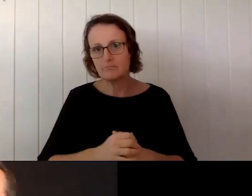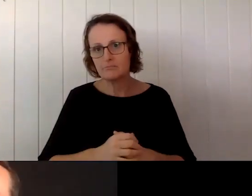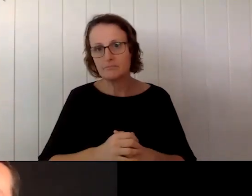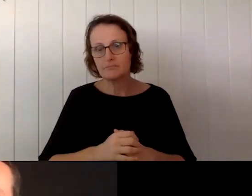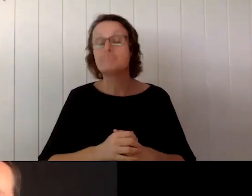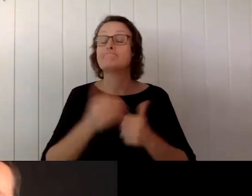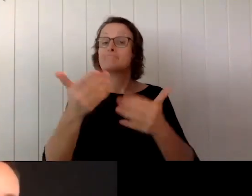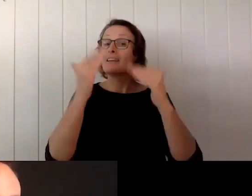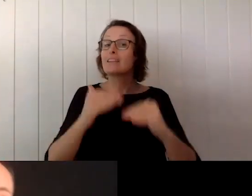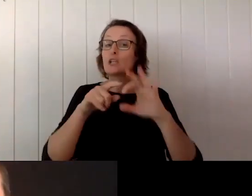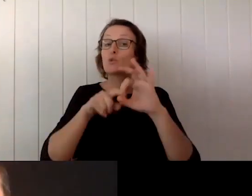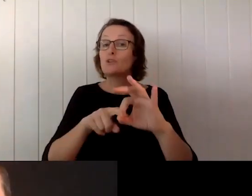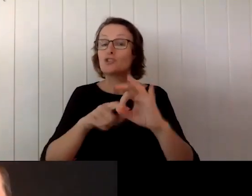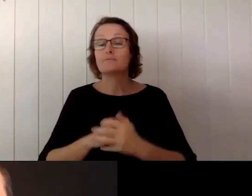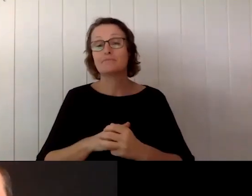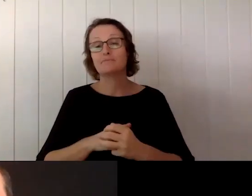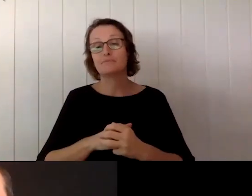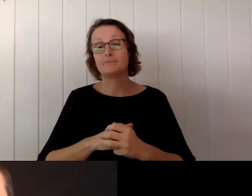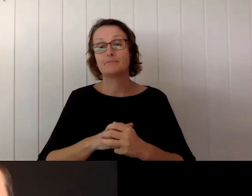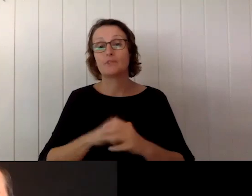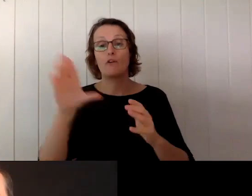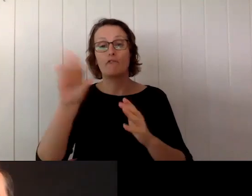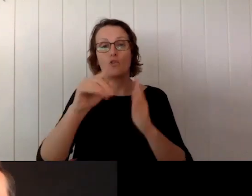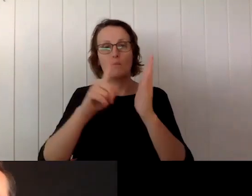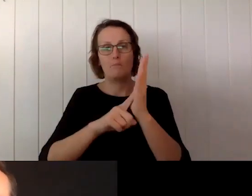to the next question. The next question is from Louise. I think